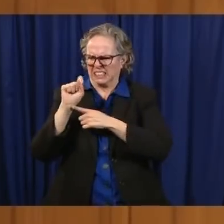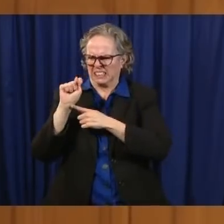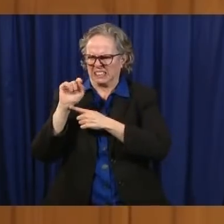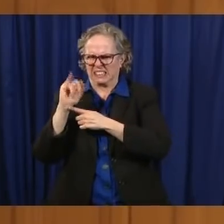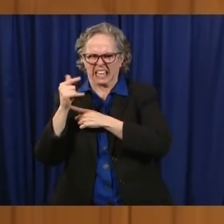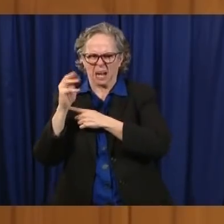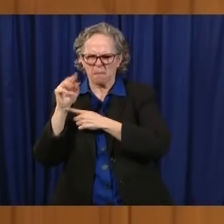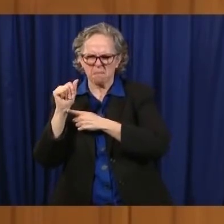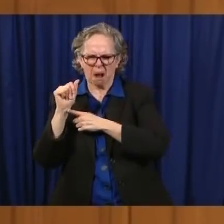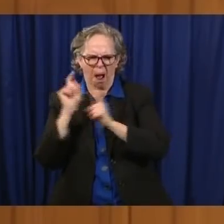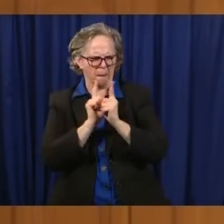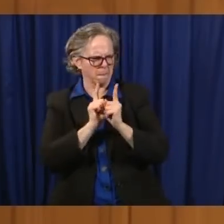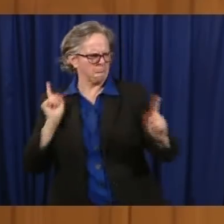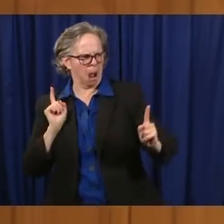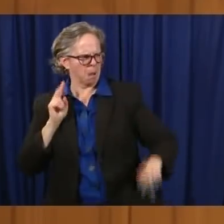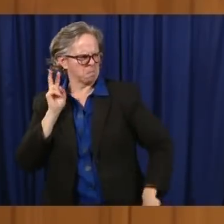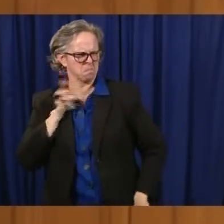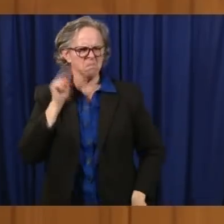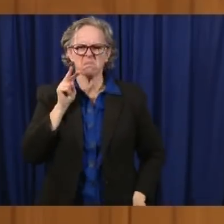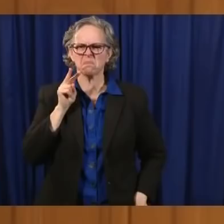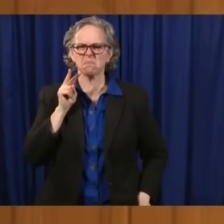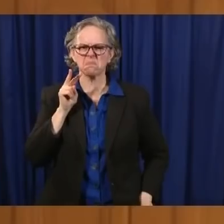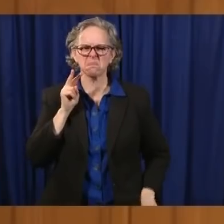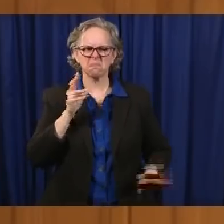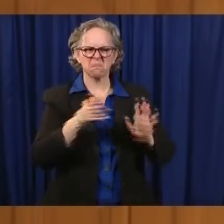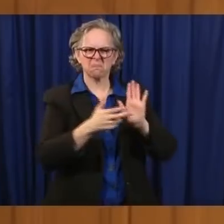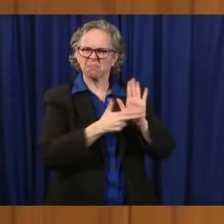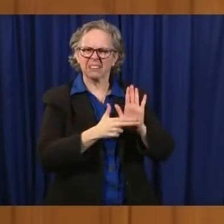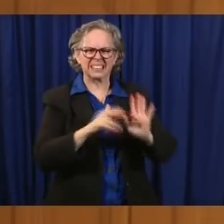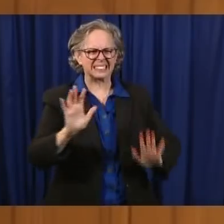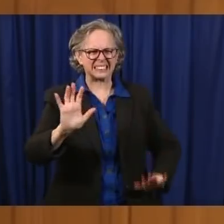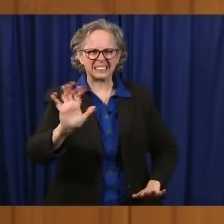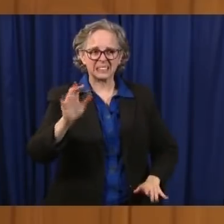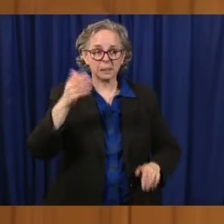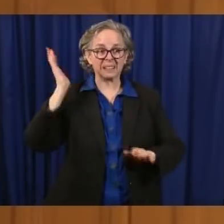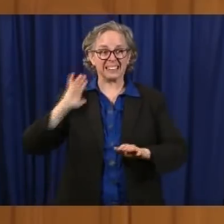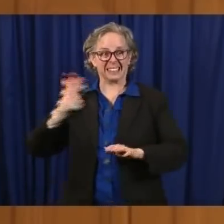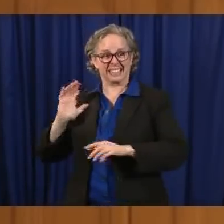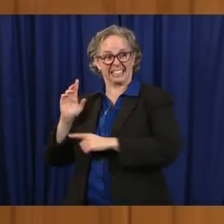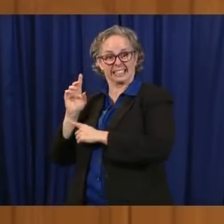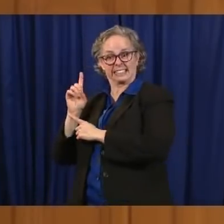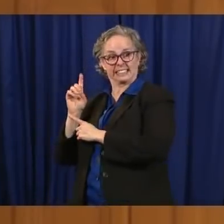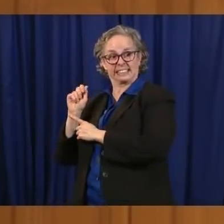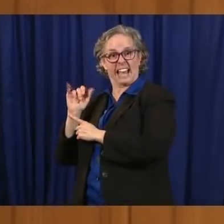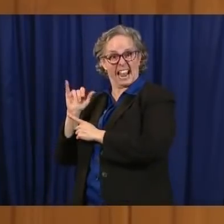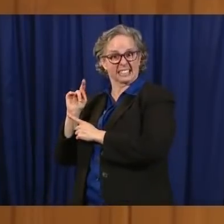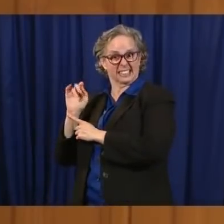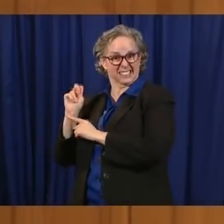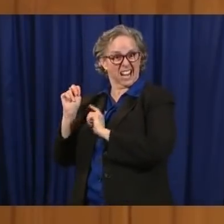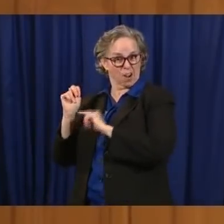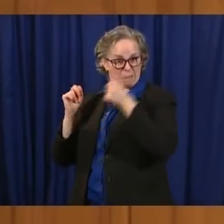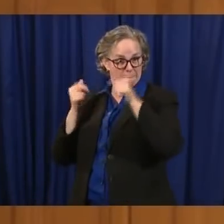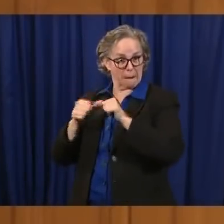VERY IMPORTANT, ESPECIALLY TO THE MEDIA, WHEN THEY HAVE AN OUTBREAK, WHEN WE REPORT THIS,